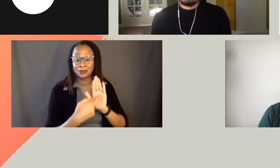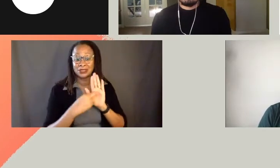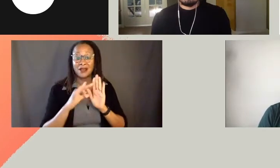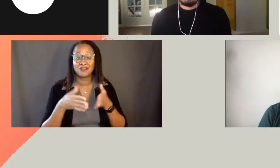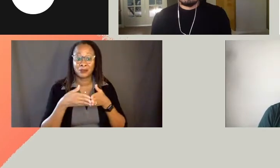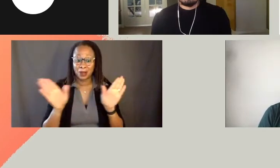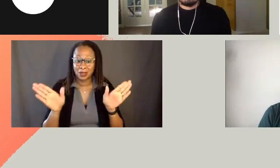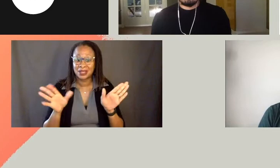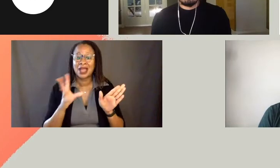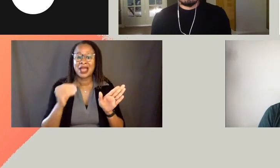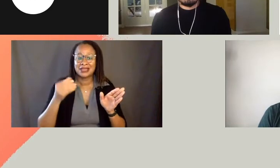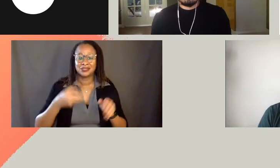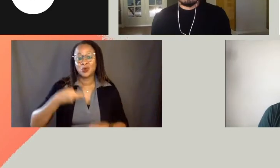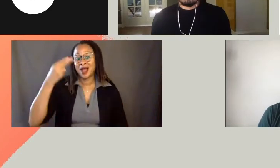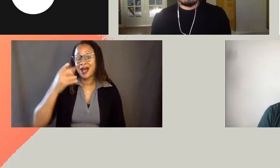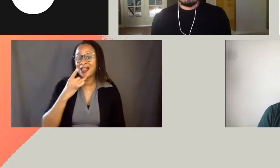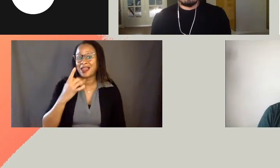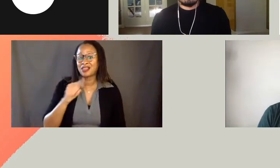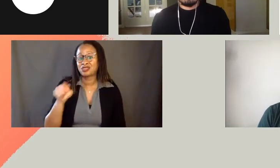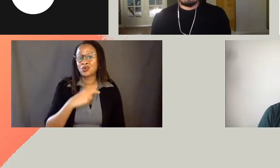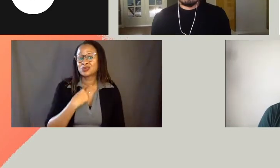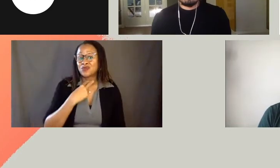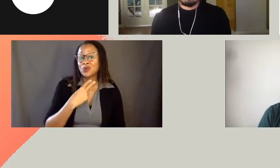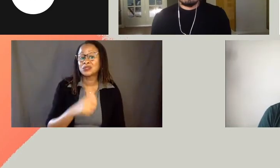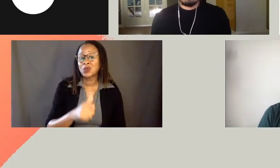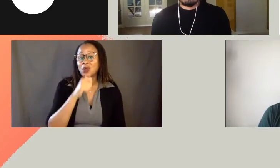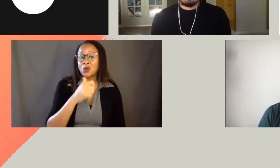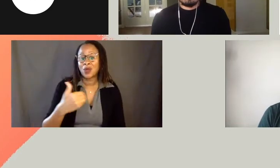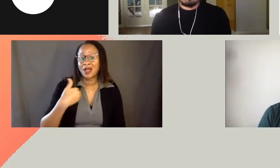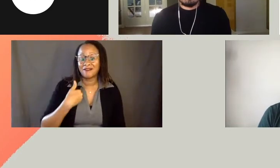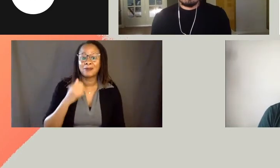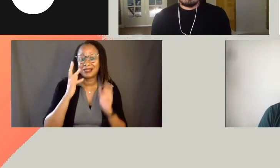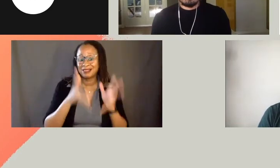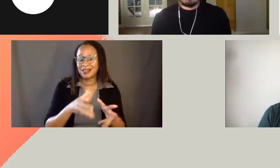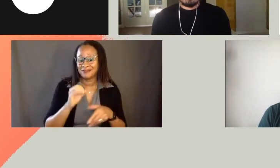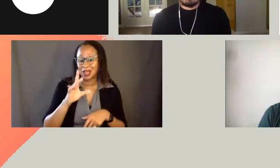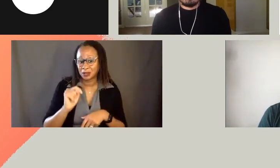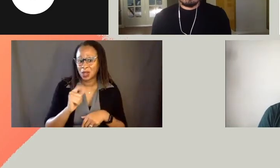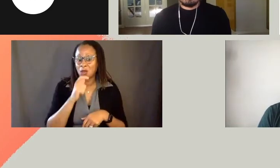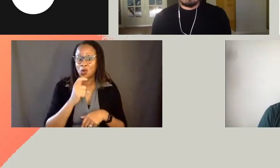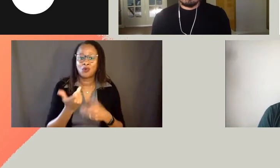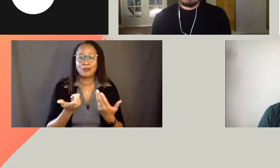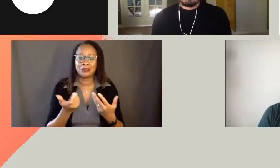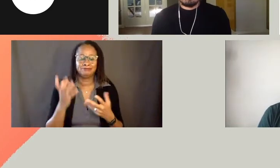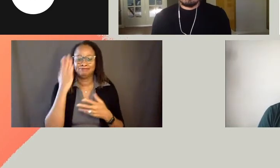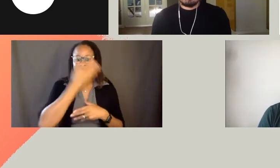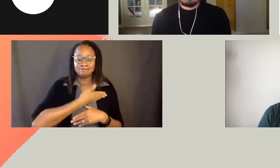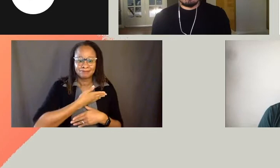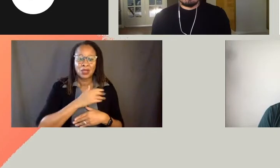and to highlight those voices who have been left out, who've been overlooked, who've been erased.